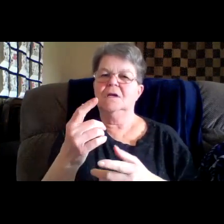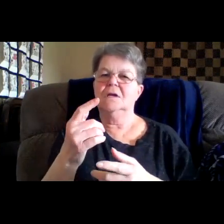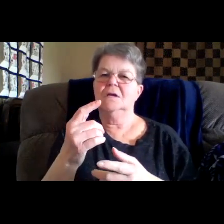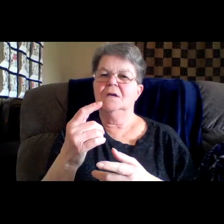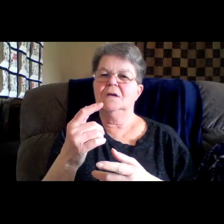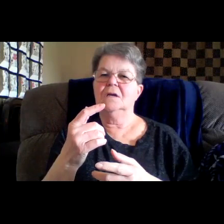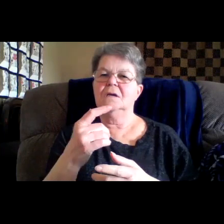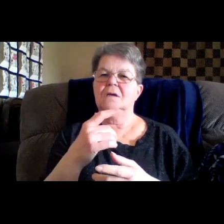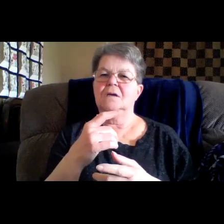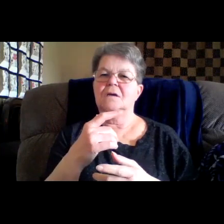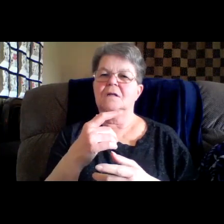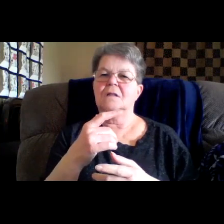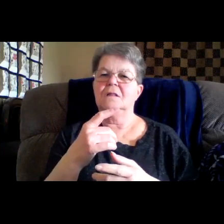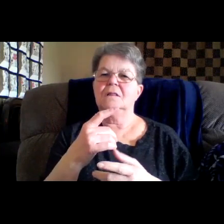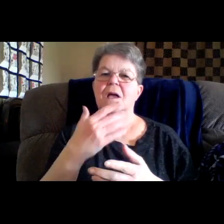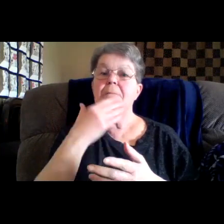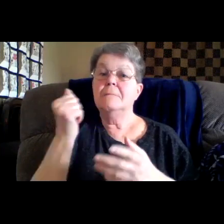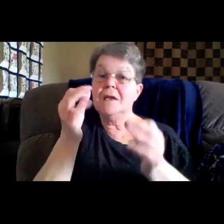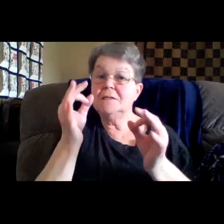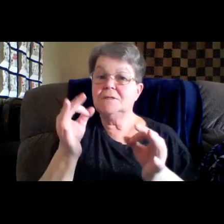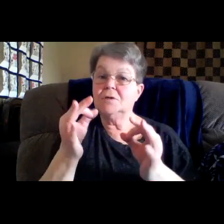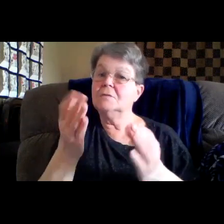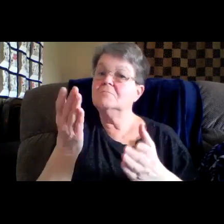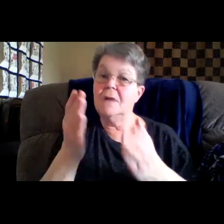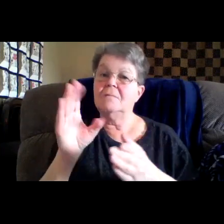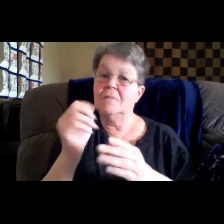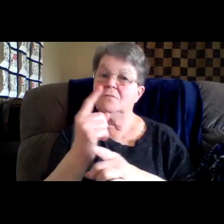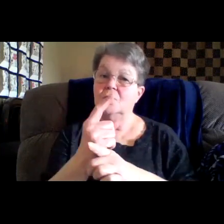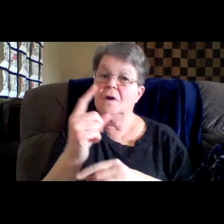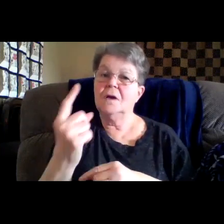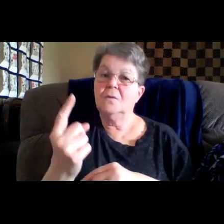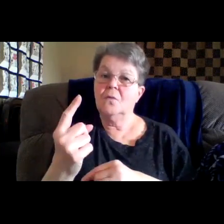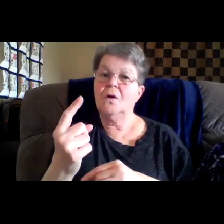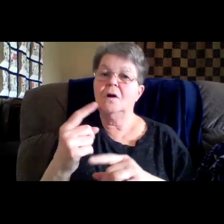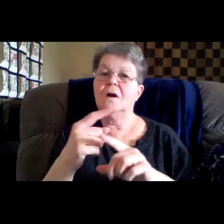'cause my own saying, the best decision may be the right one, but someone's decision may be the wrong one.